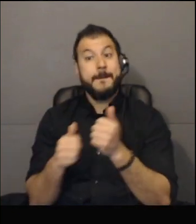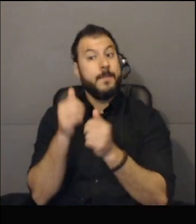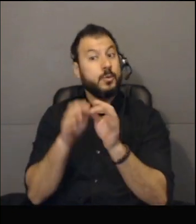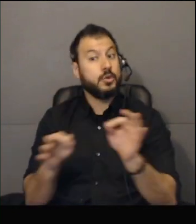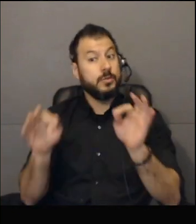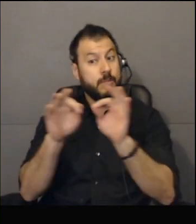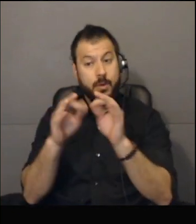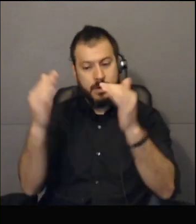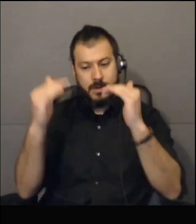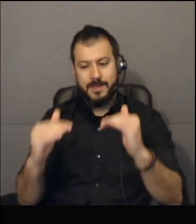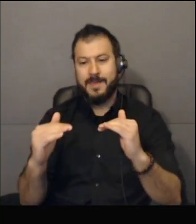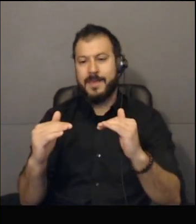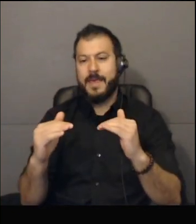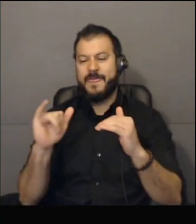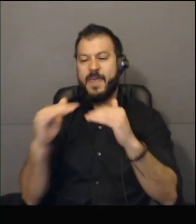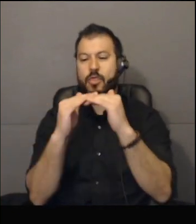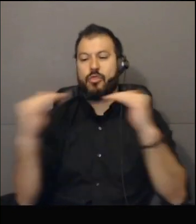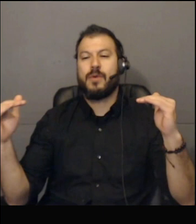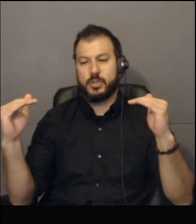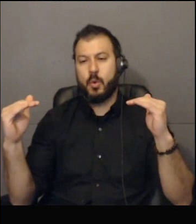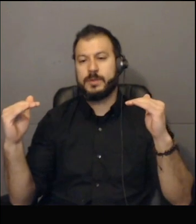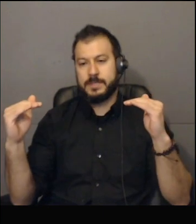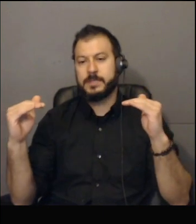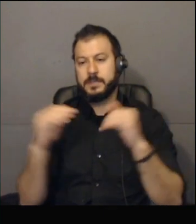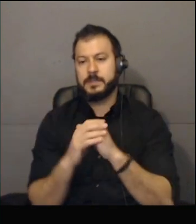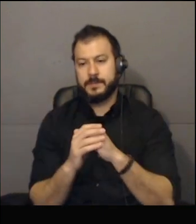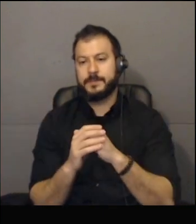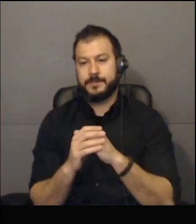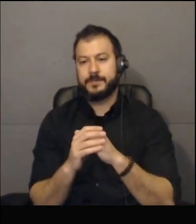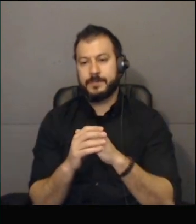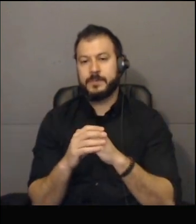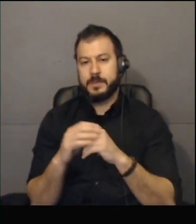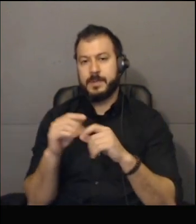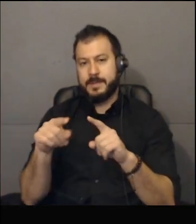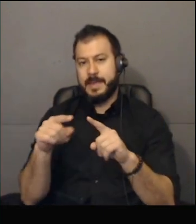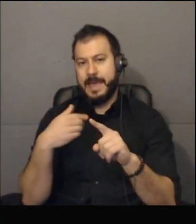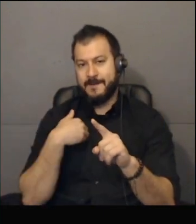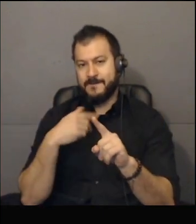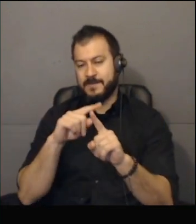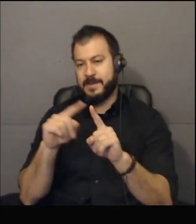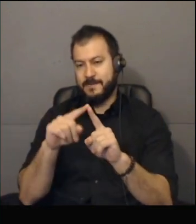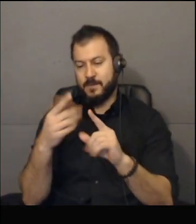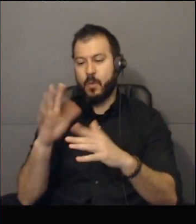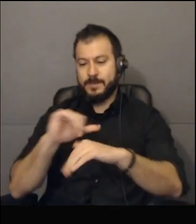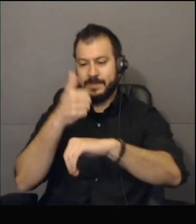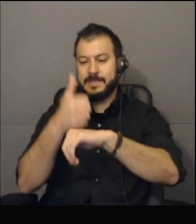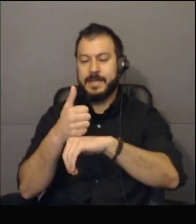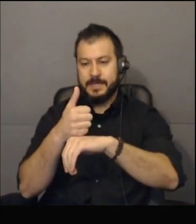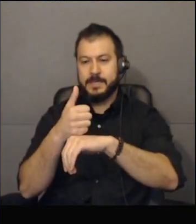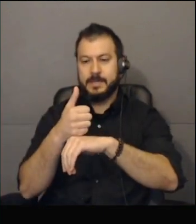configure understand by thresholds, right? So here are some default values at the plasma cell has already set.